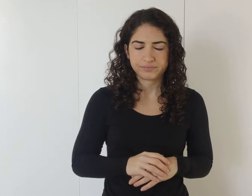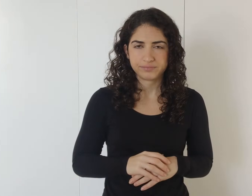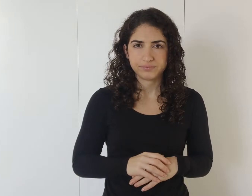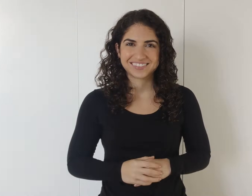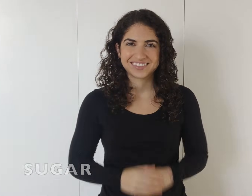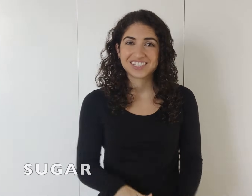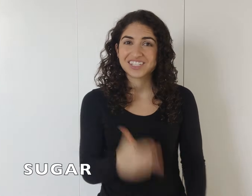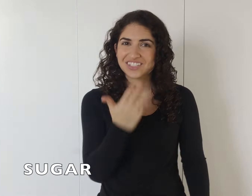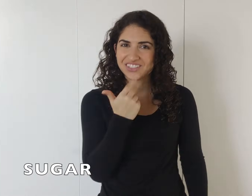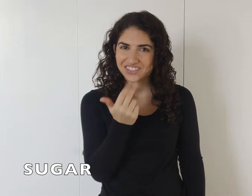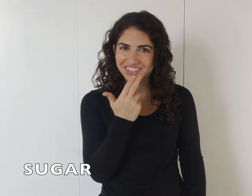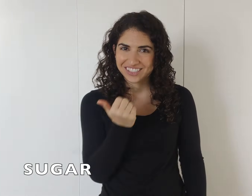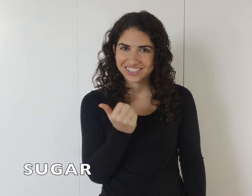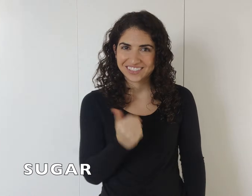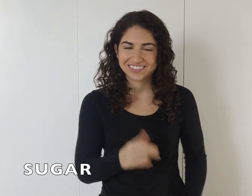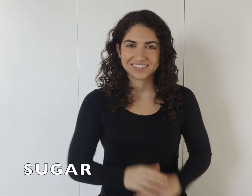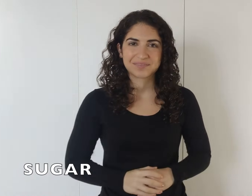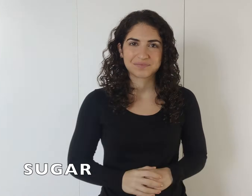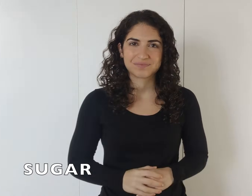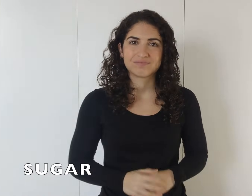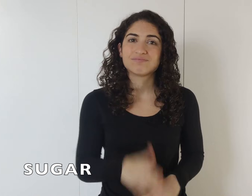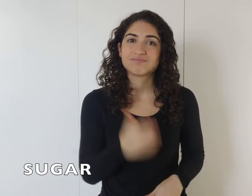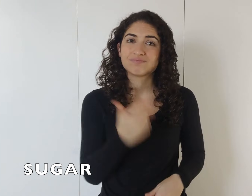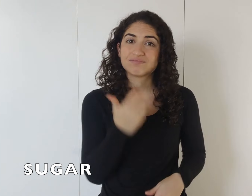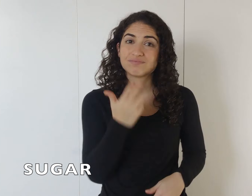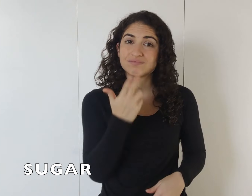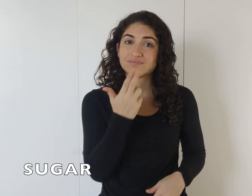SUGAR